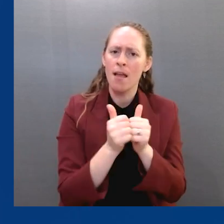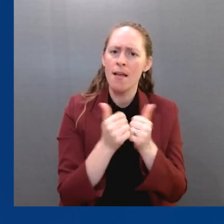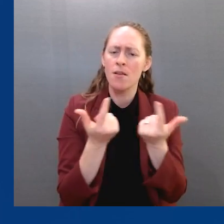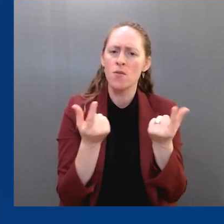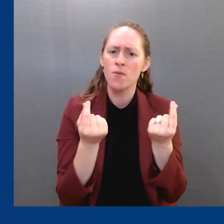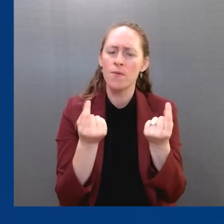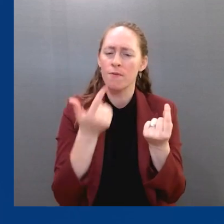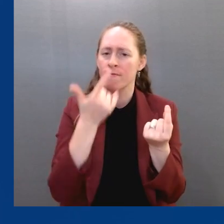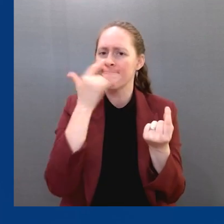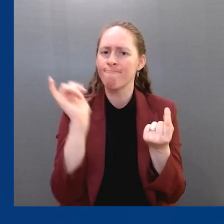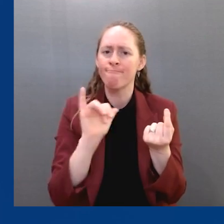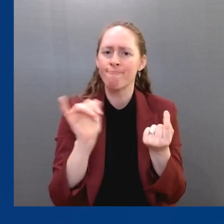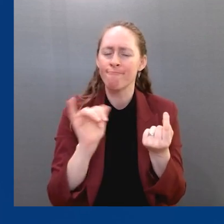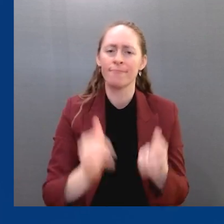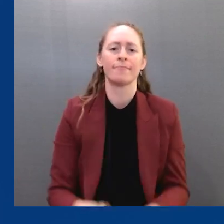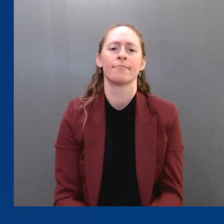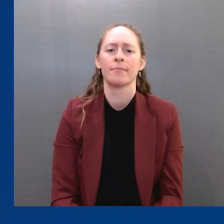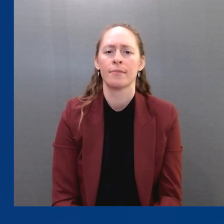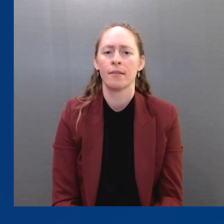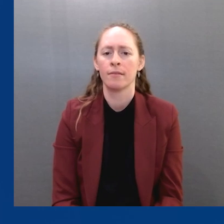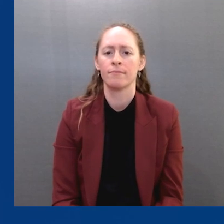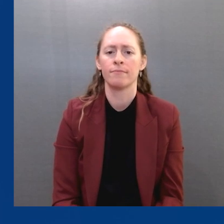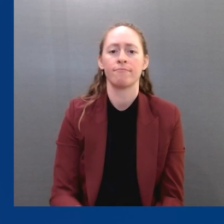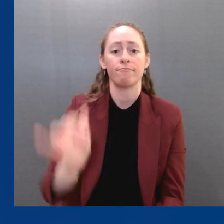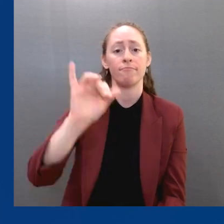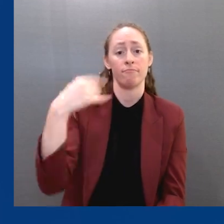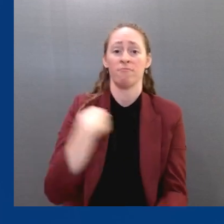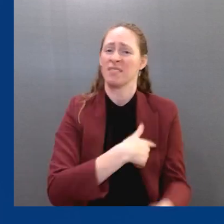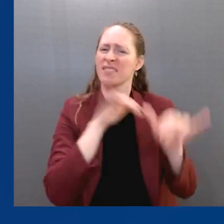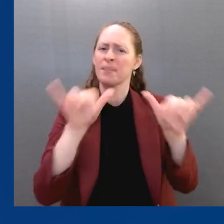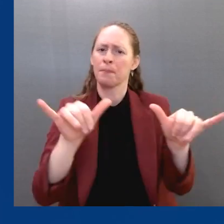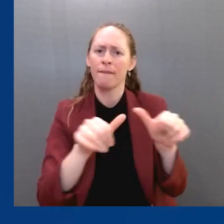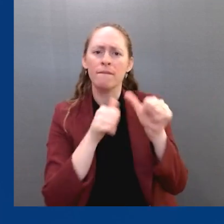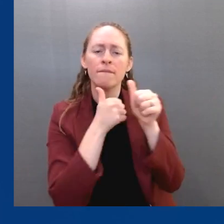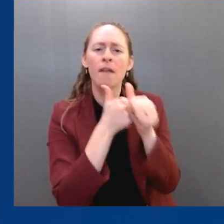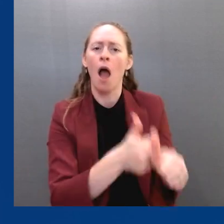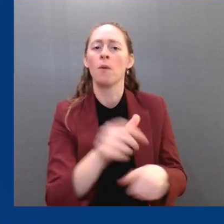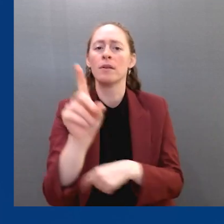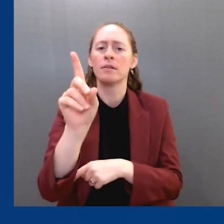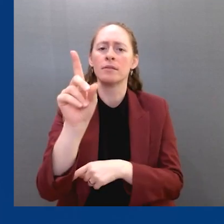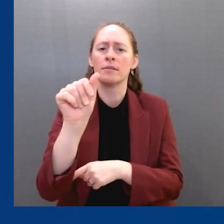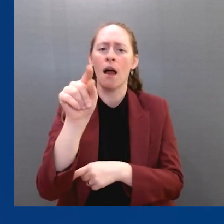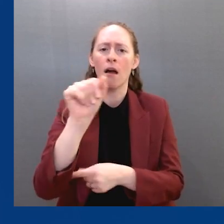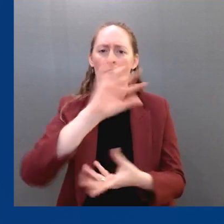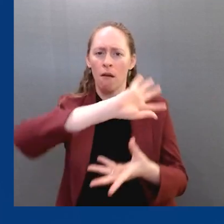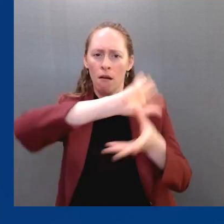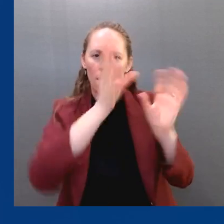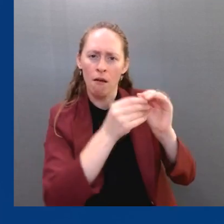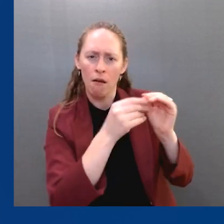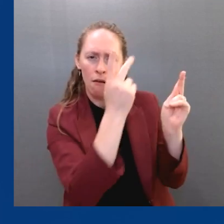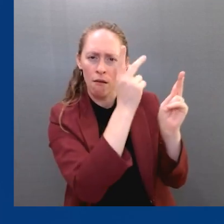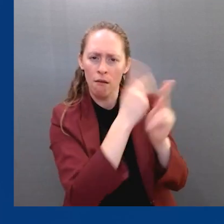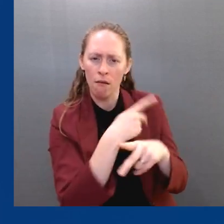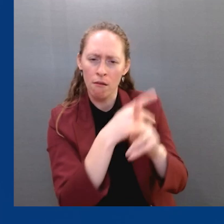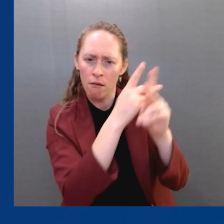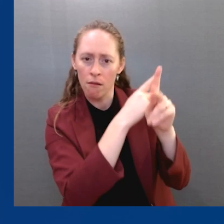And then obviously, we're tracking the data on, you know, on how often these occur, how the clinical scenarios,